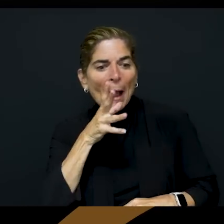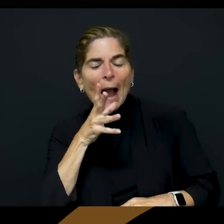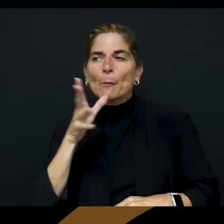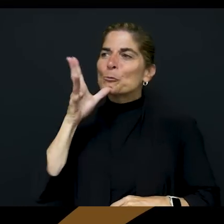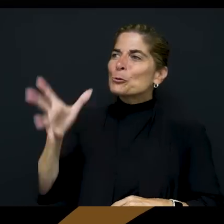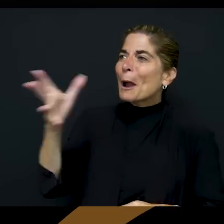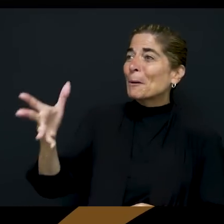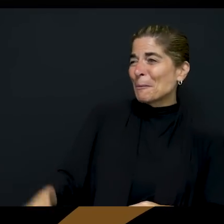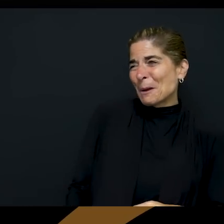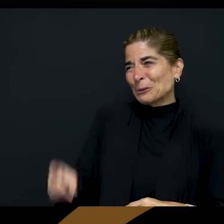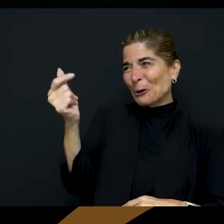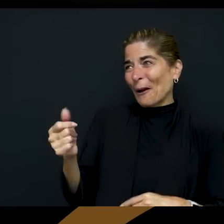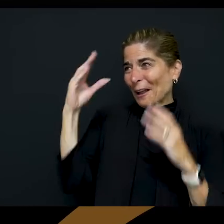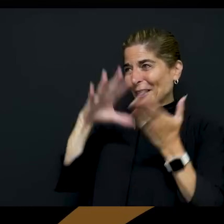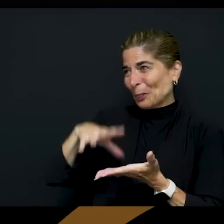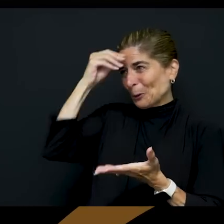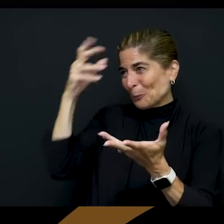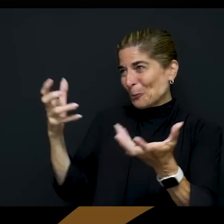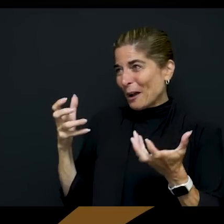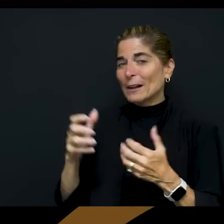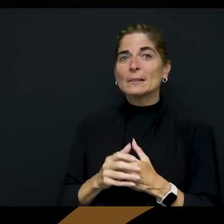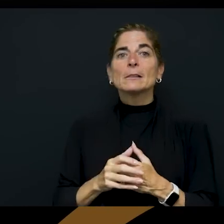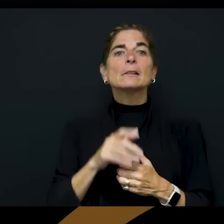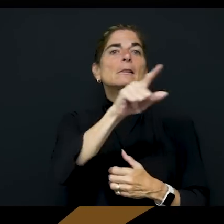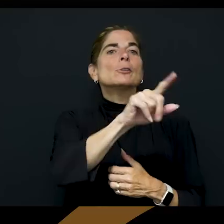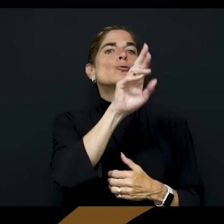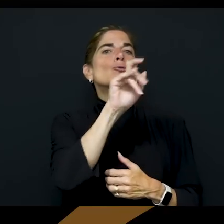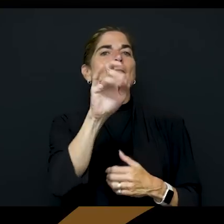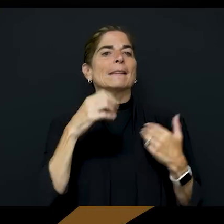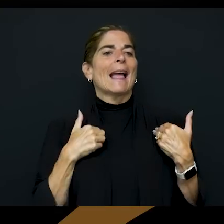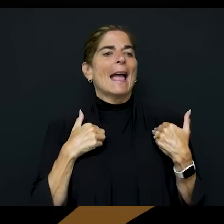my Nana, my dog. Reece has got a genetic disorder called ‘Optic Atrophy’.